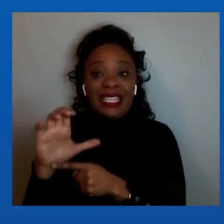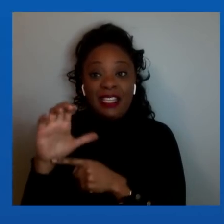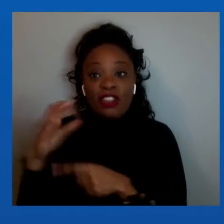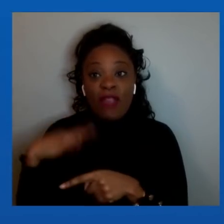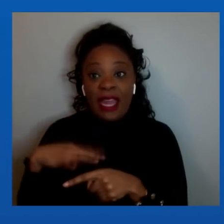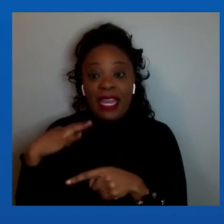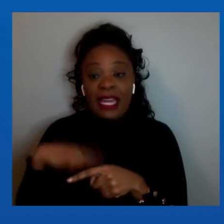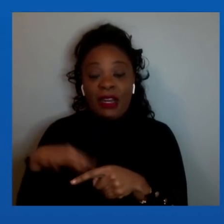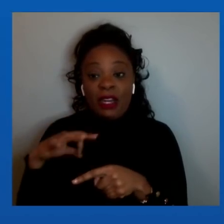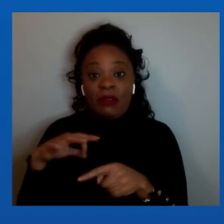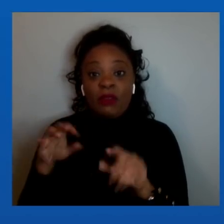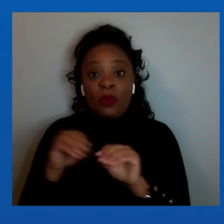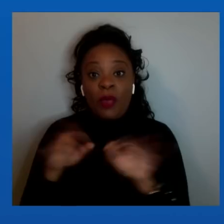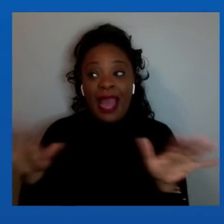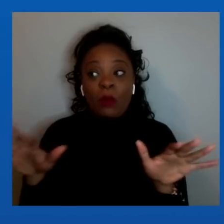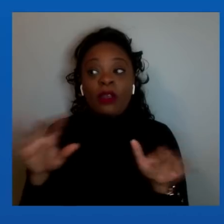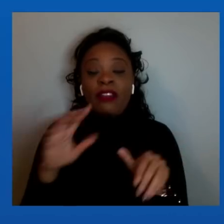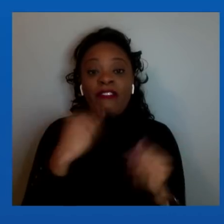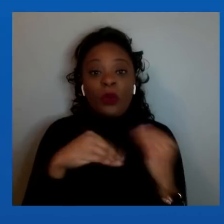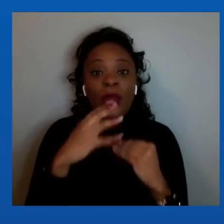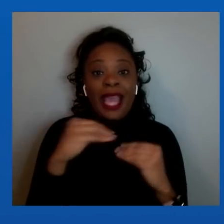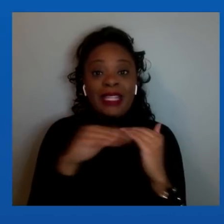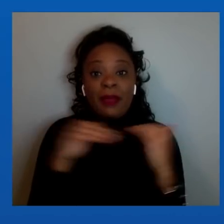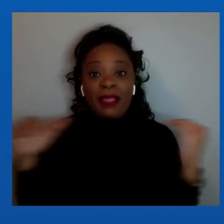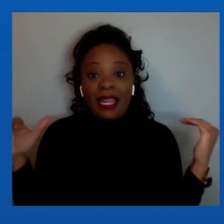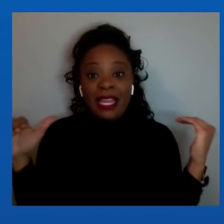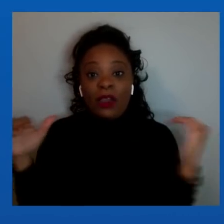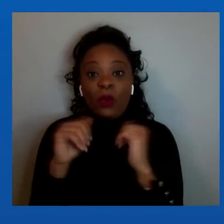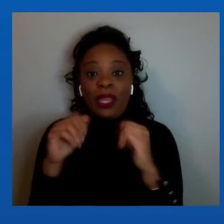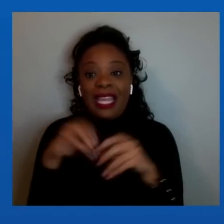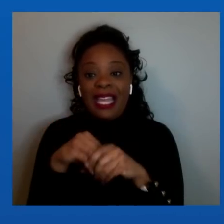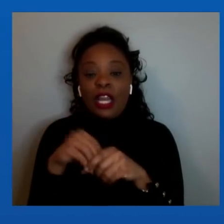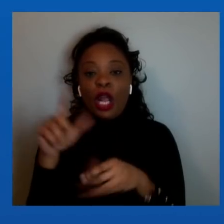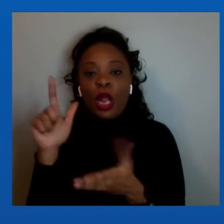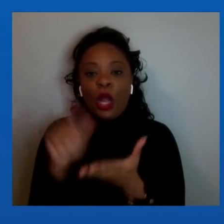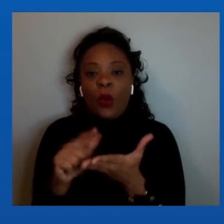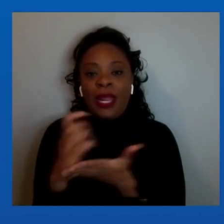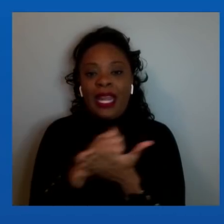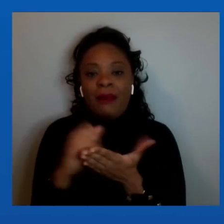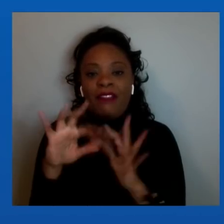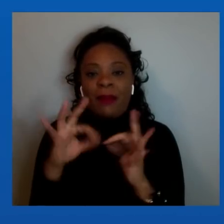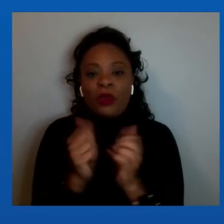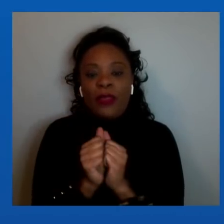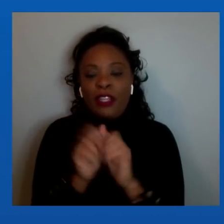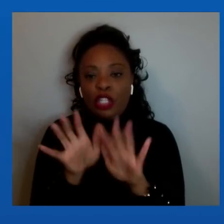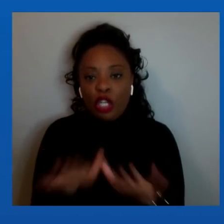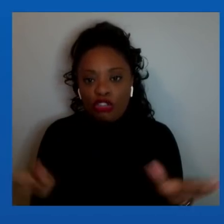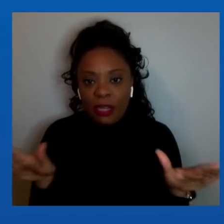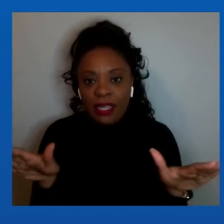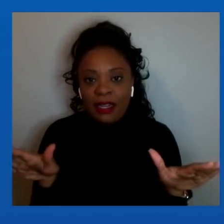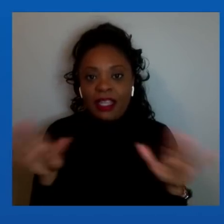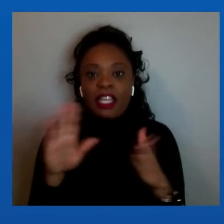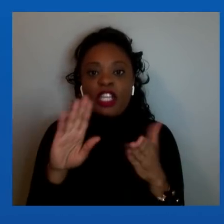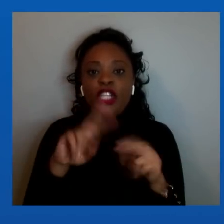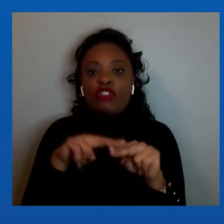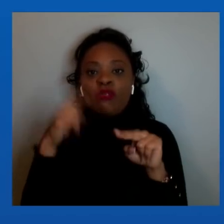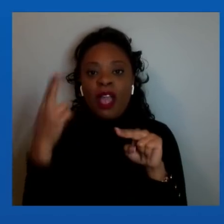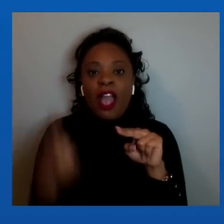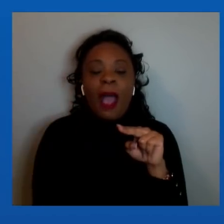Food instability among low income families with children dropped 43 percent.